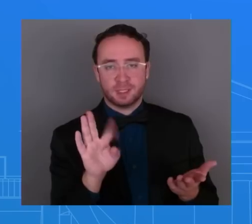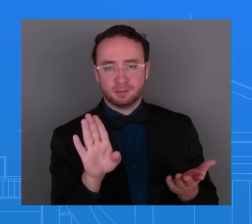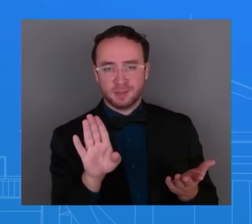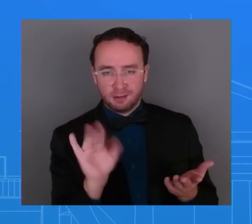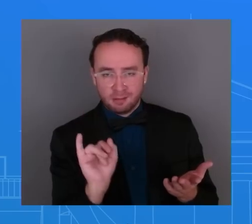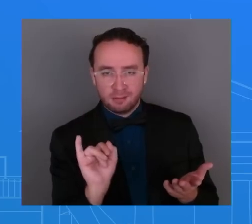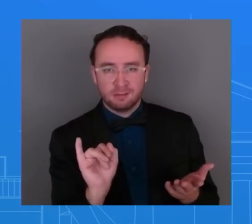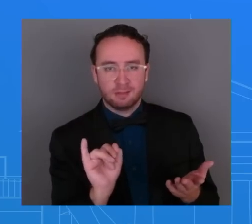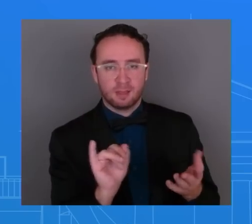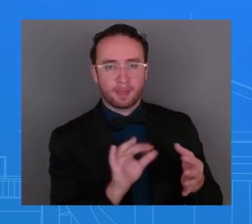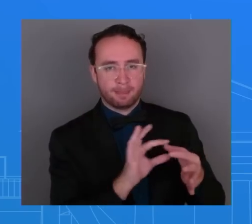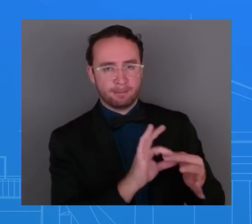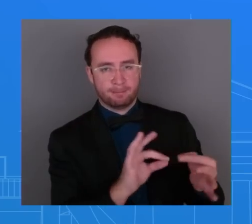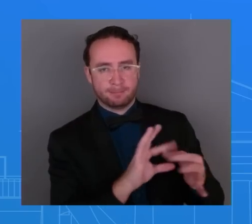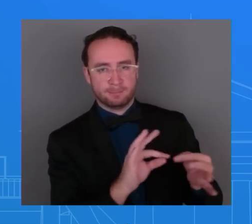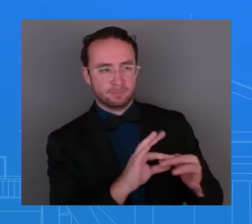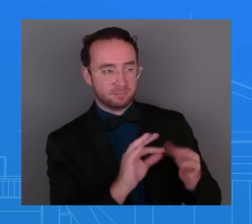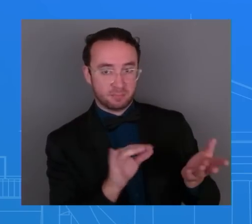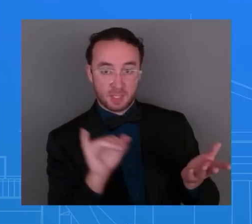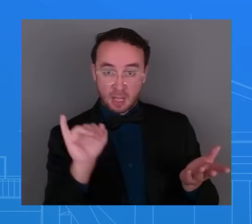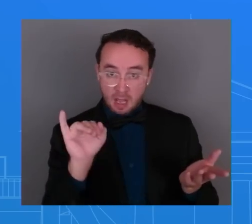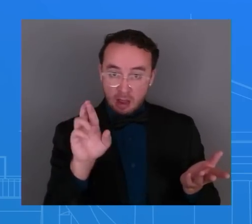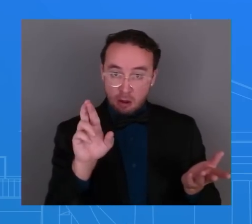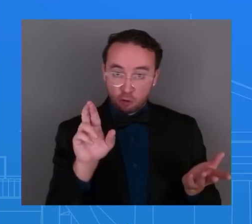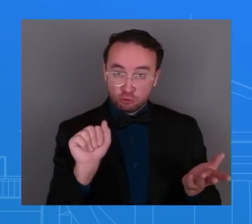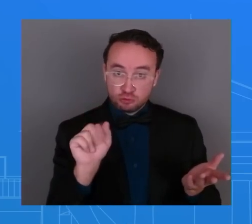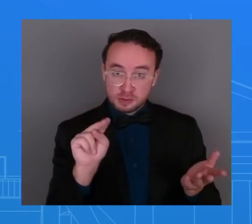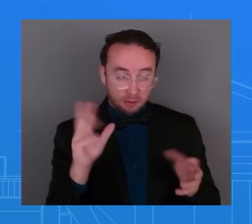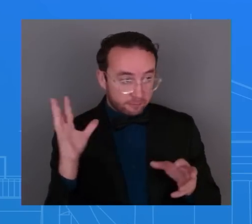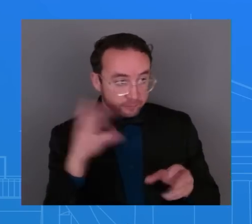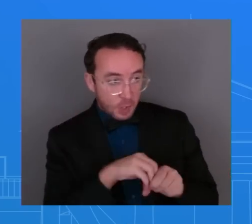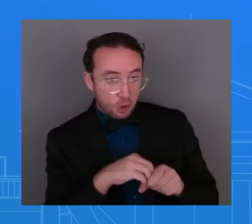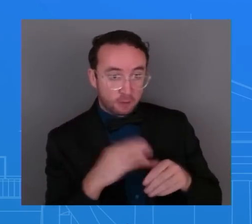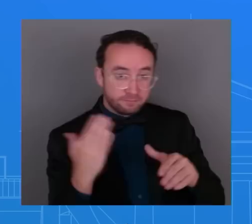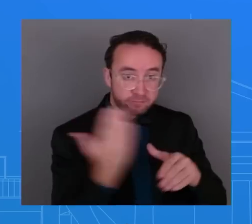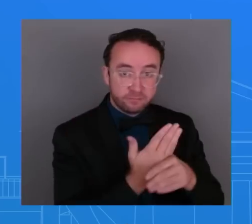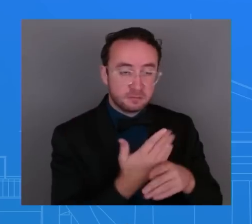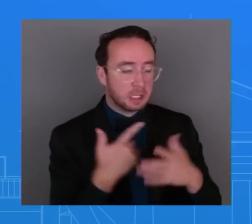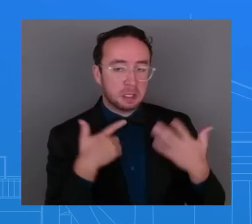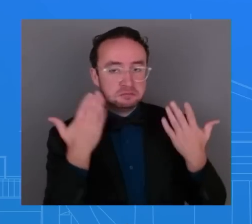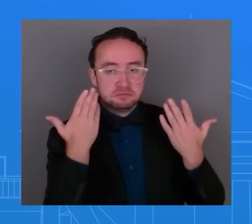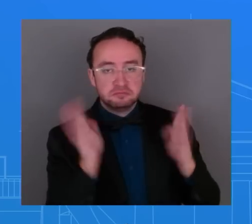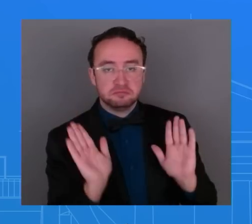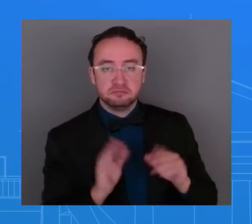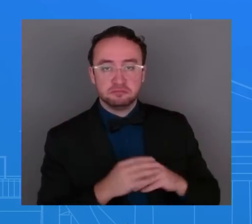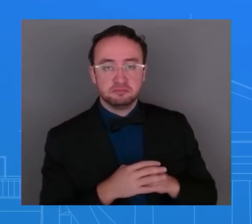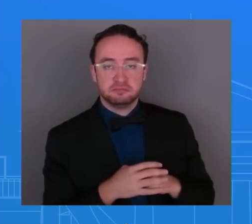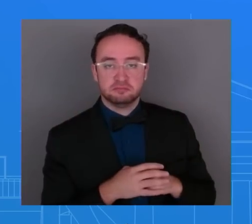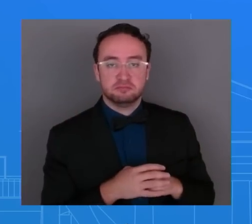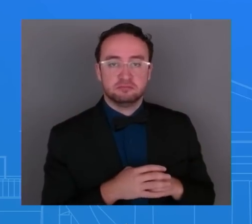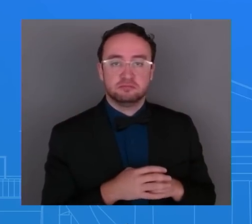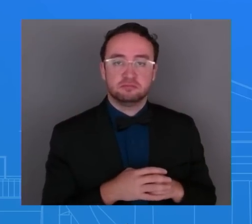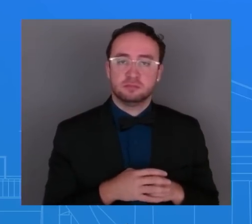As -- as a member of the administration, can we expect the vice president to come out here and speak to the American people in the briefing room at some point?